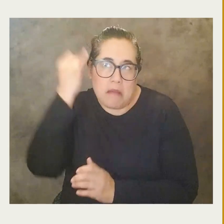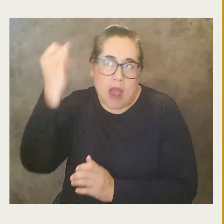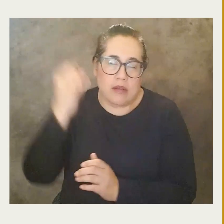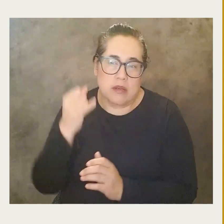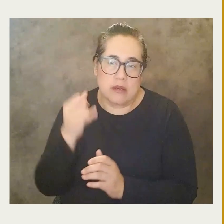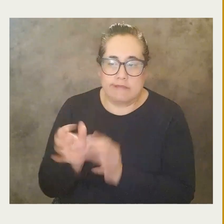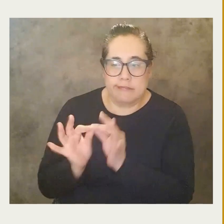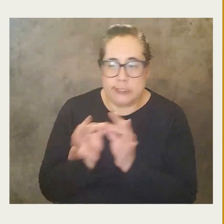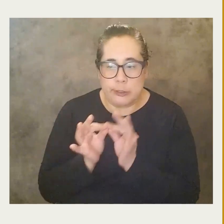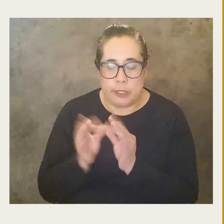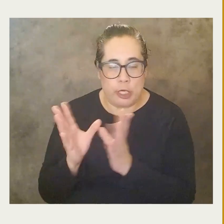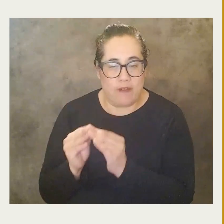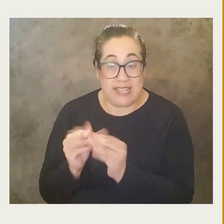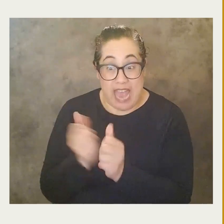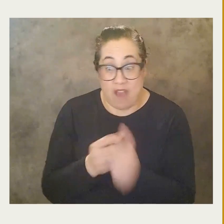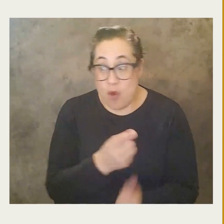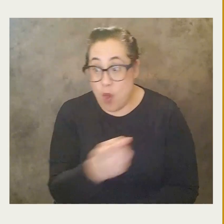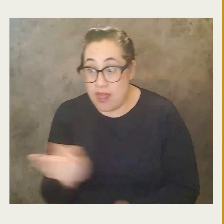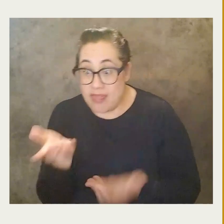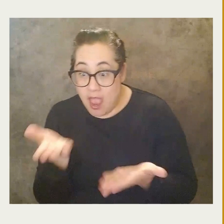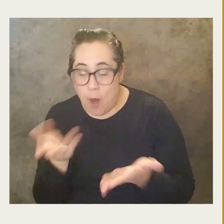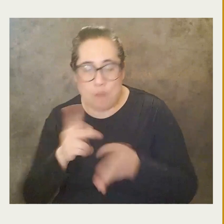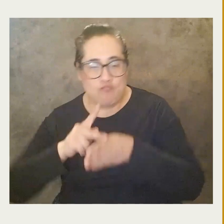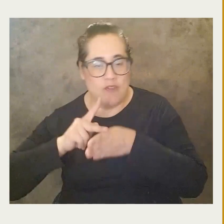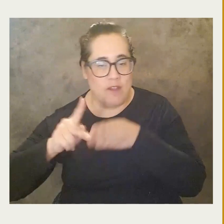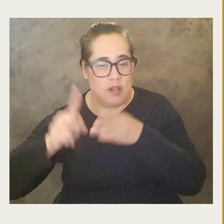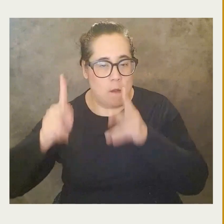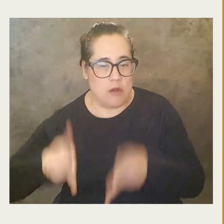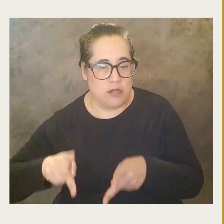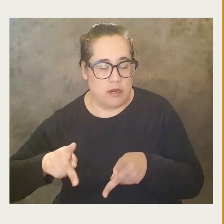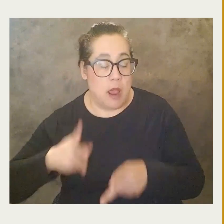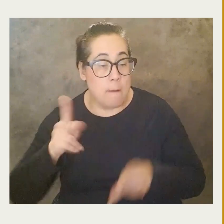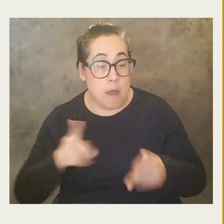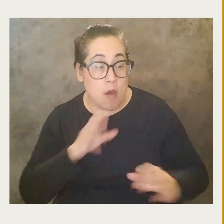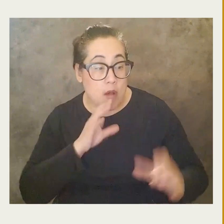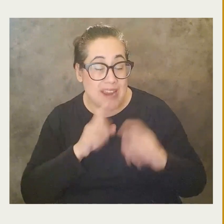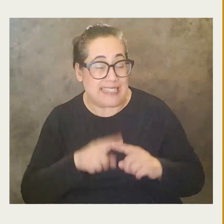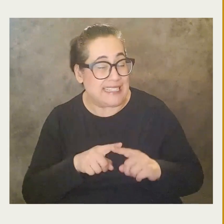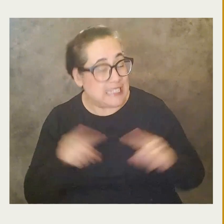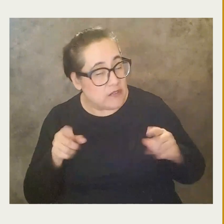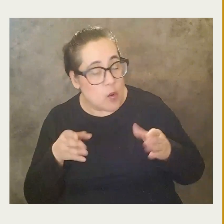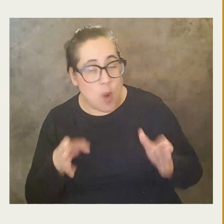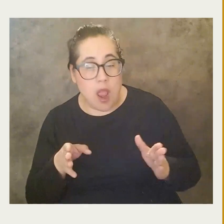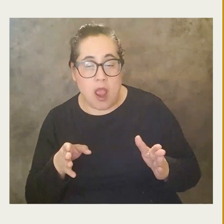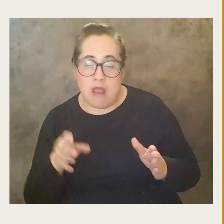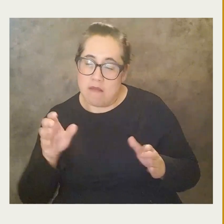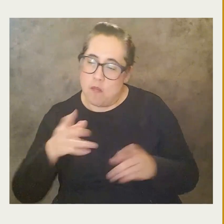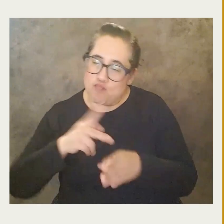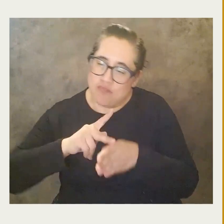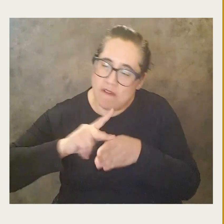Everyone attending the conference is a professional. People communicate differently in that professional ...